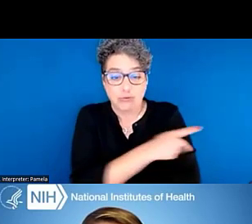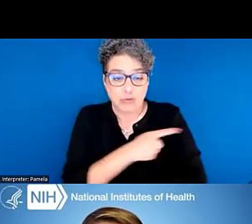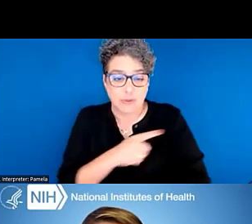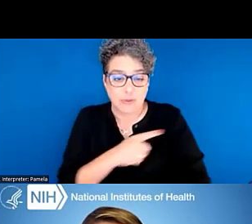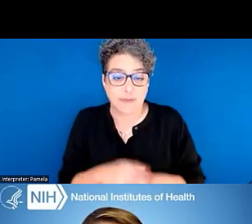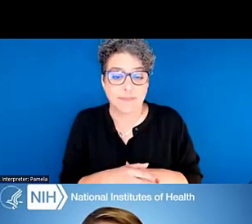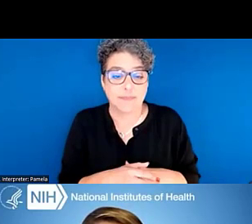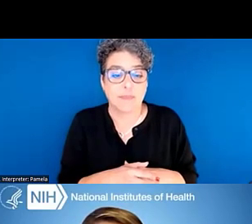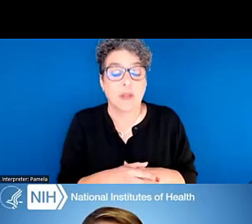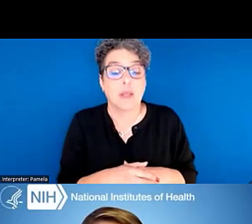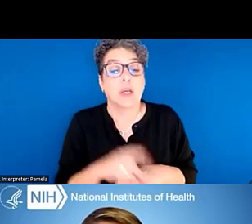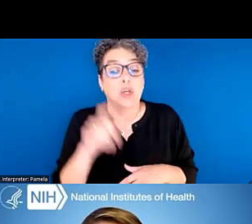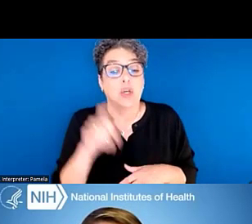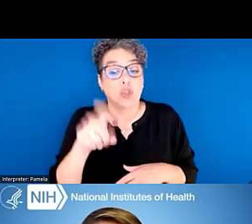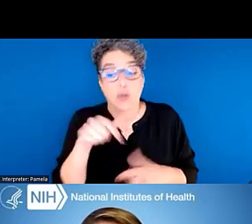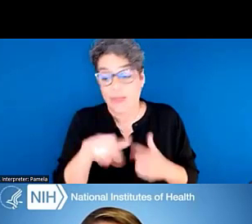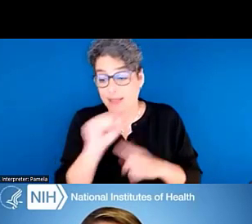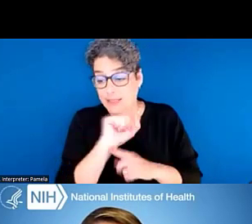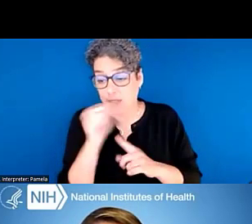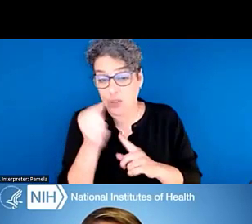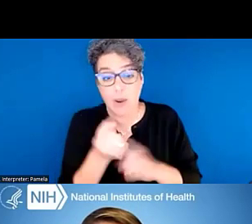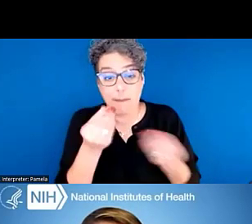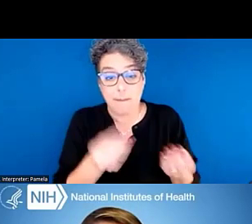Should this matter proceed from assessment to inquiry?